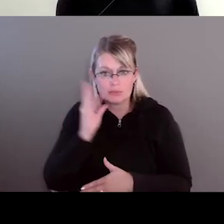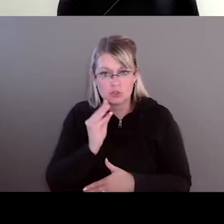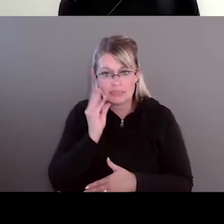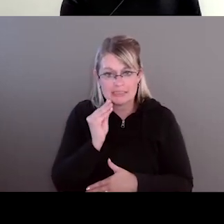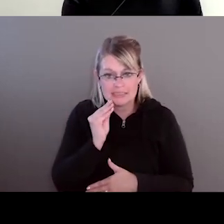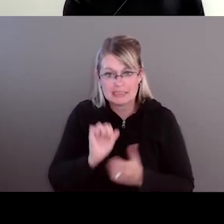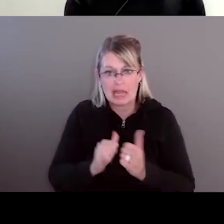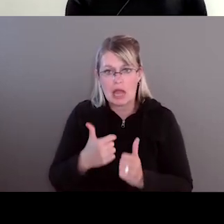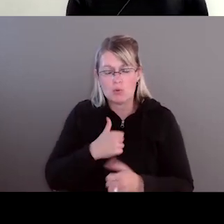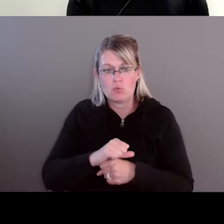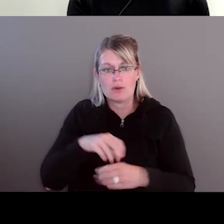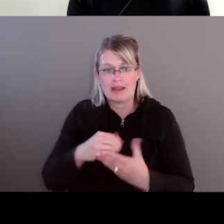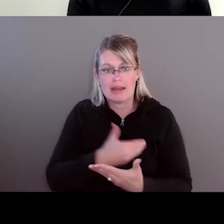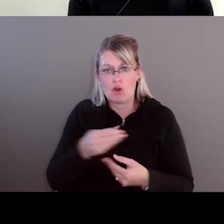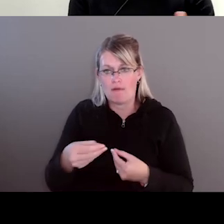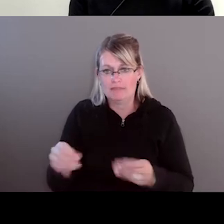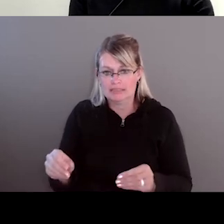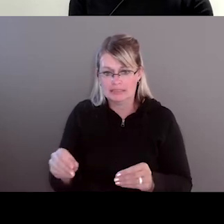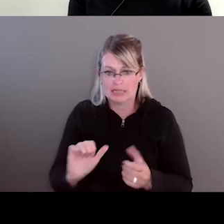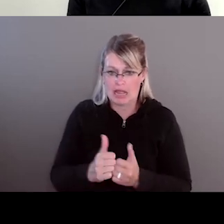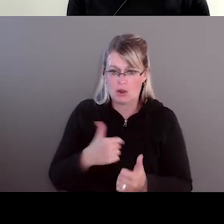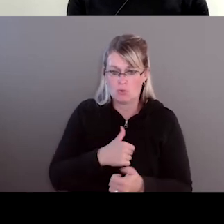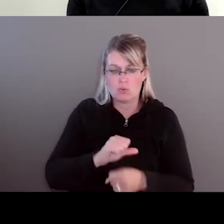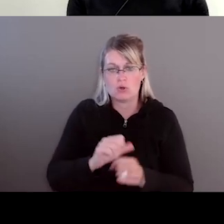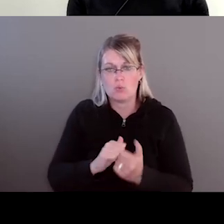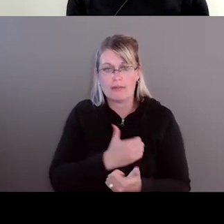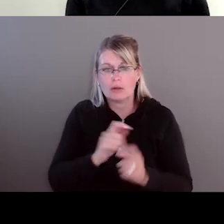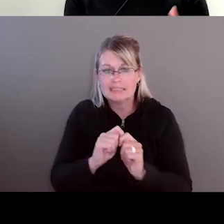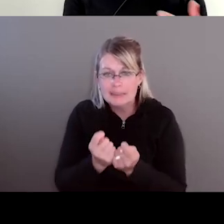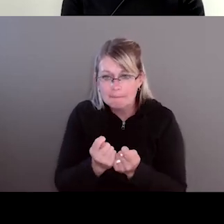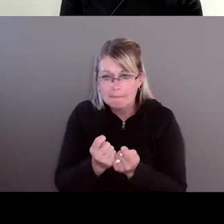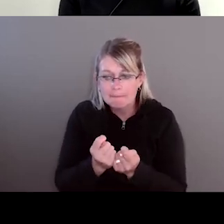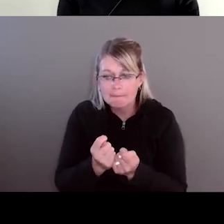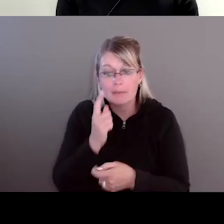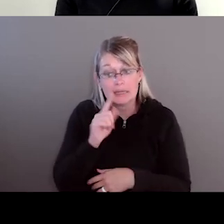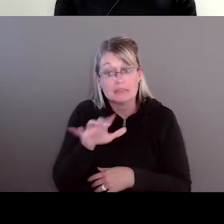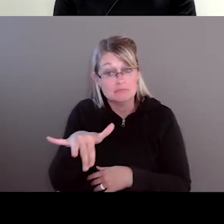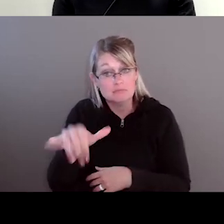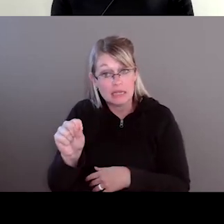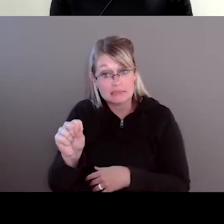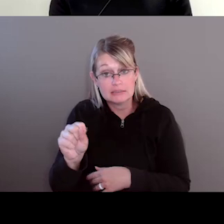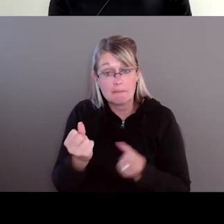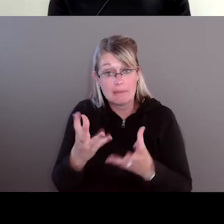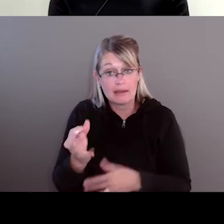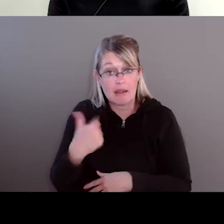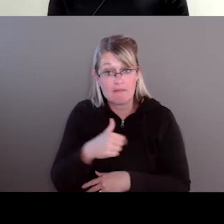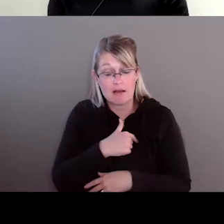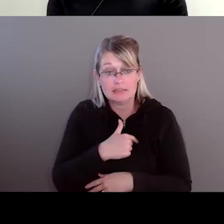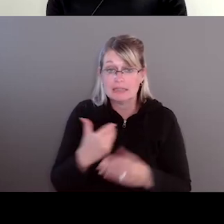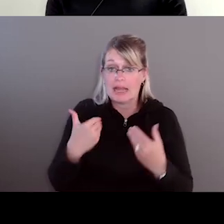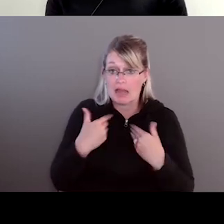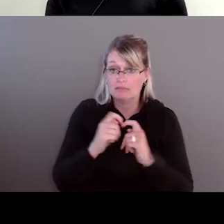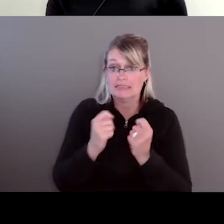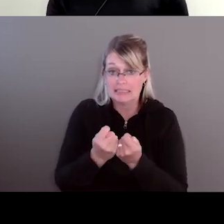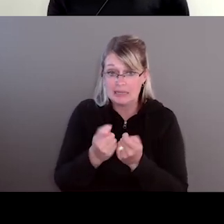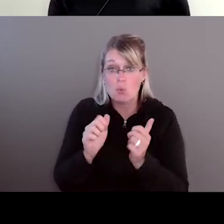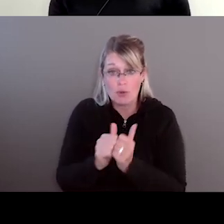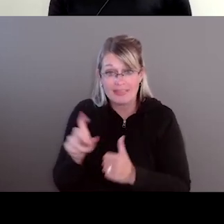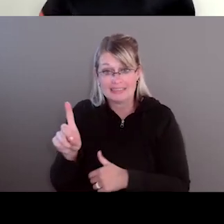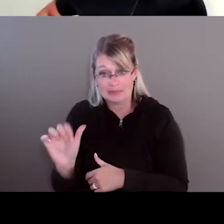we work with our offices and teammates because yes -- many of us have teammates with disabilities.